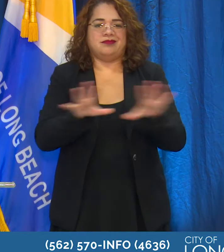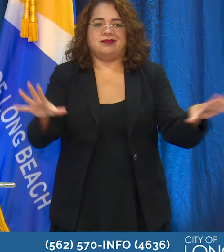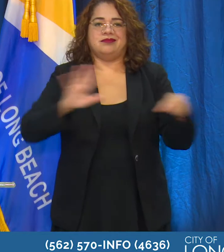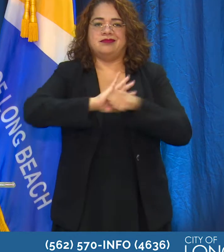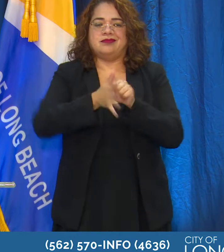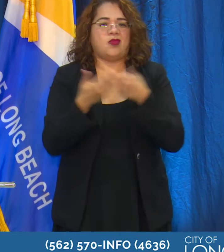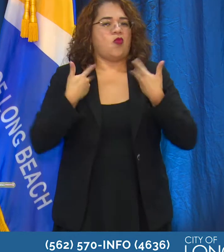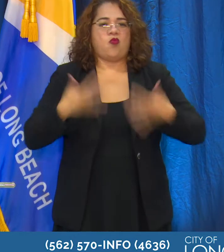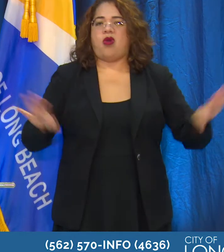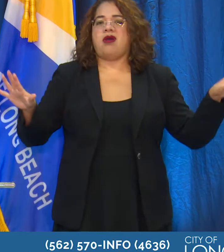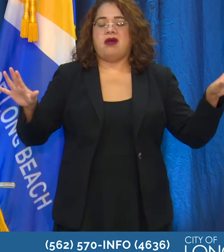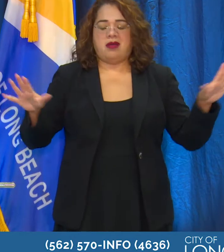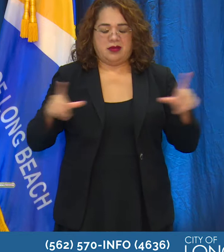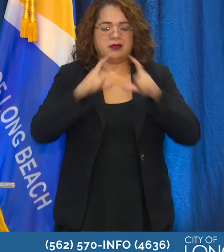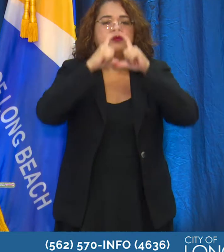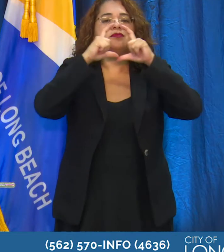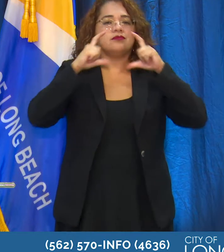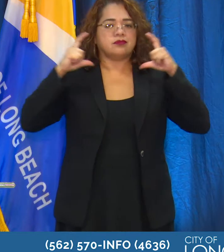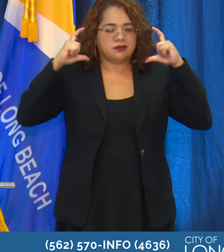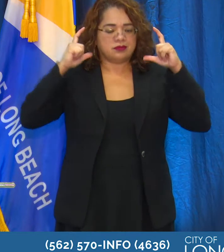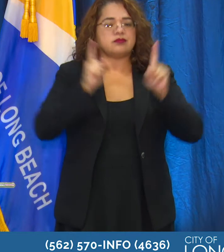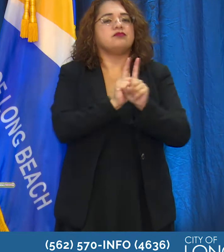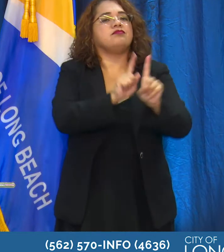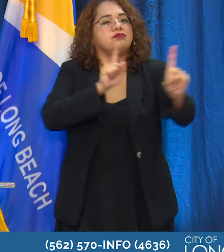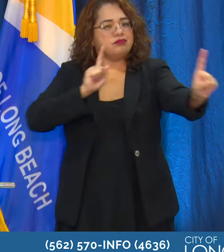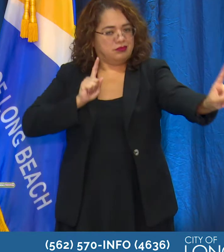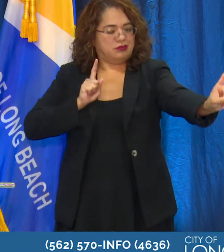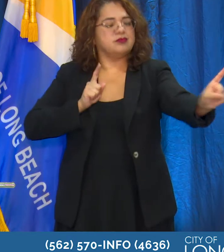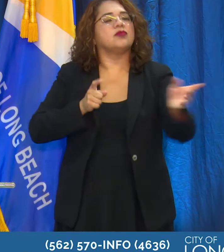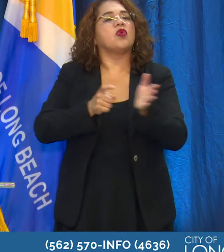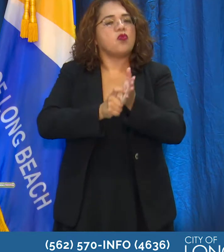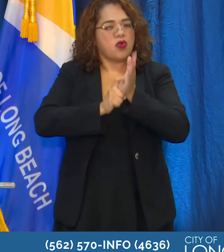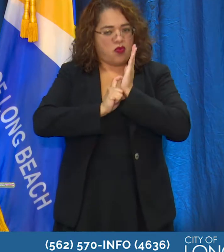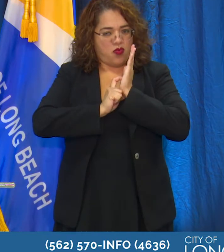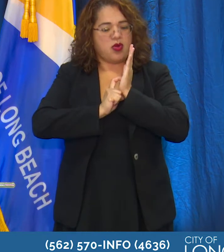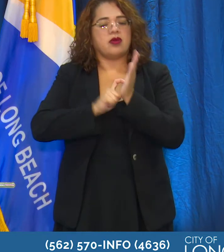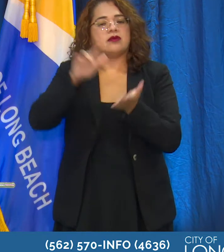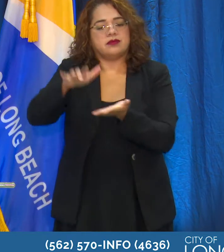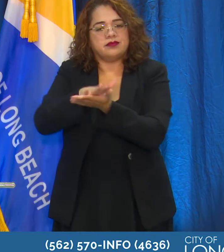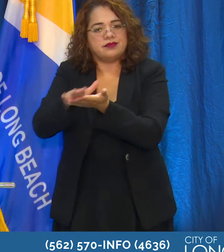Physical distancing and face coverings are required for voters and accompanying children